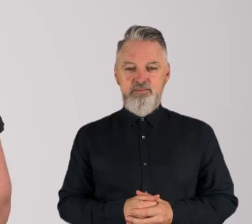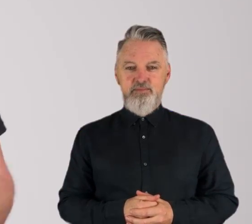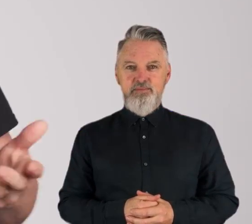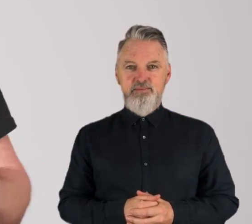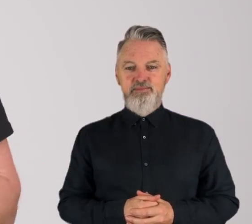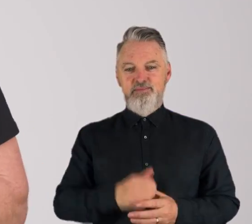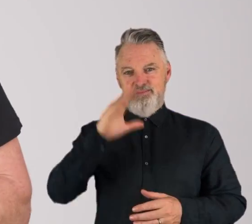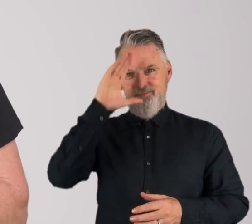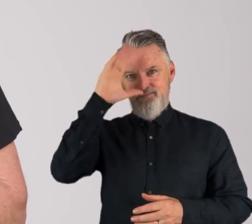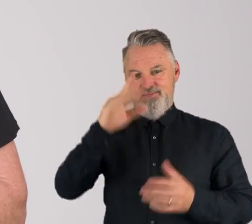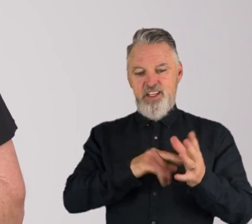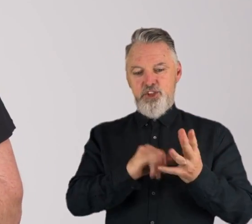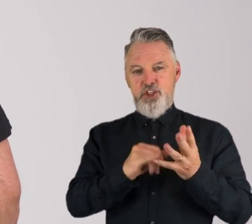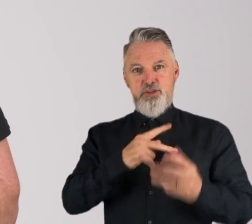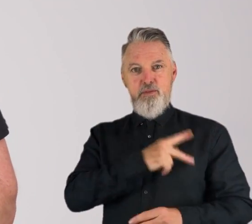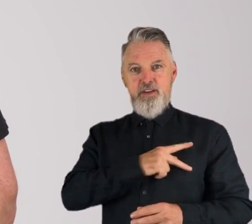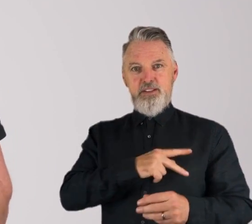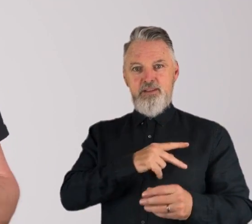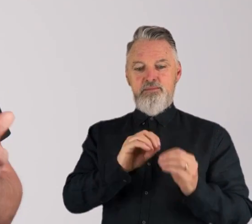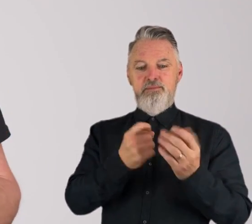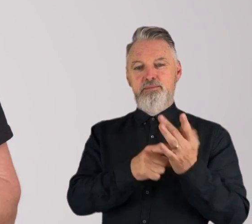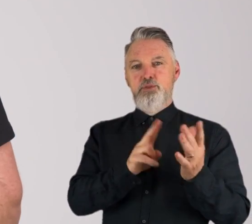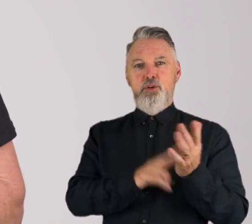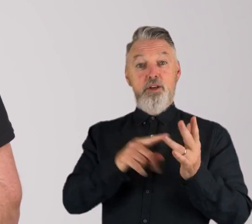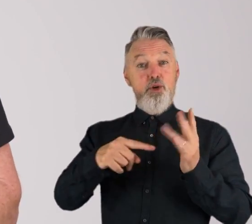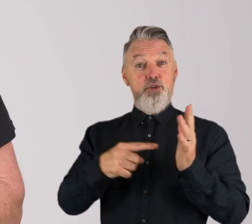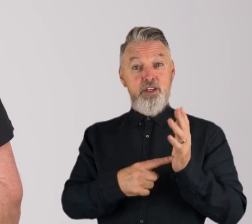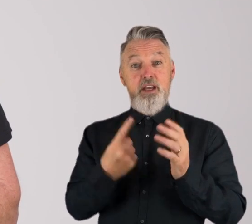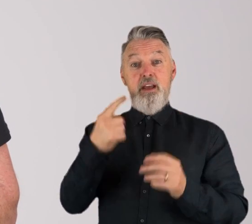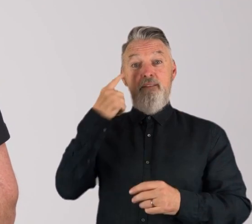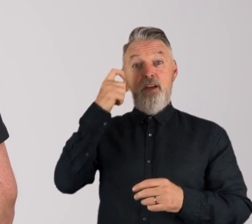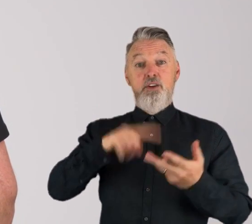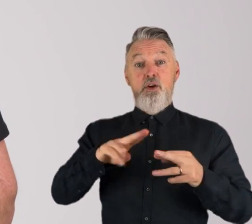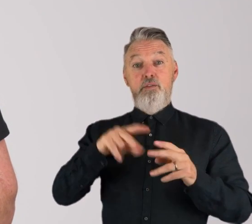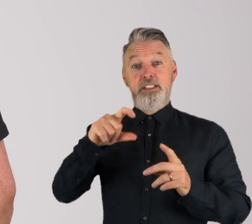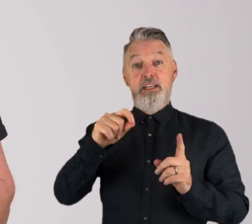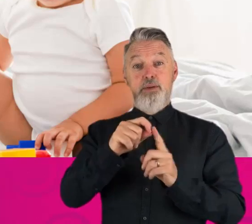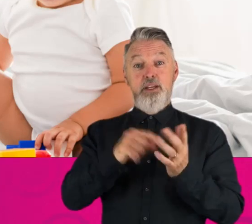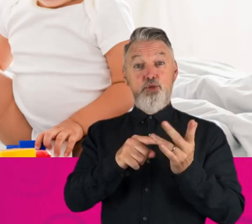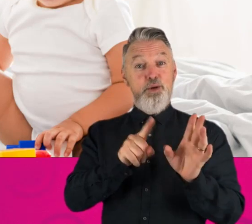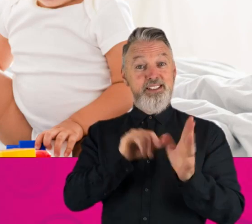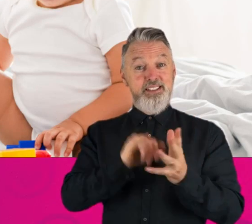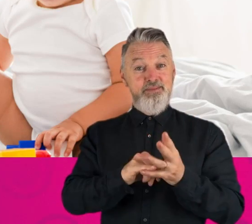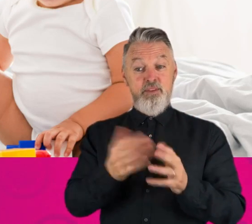Hi, I’m Associate Professor Brian Hoare, I'm an occupational therapist and founder of CPToys. Over the last 20 years